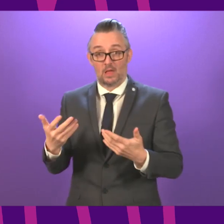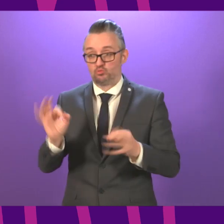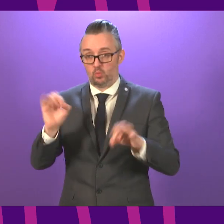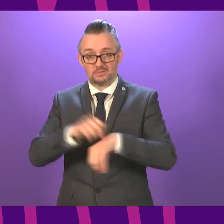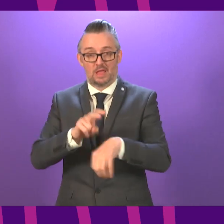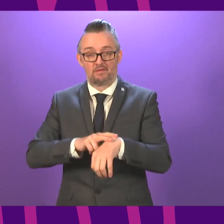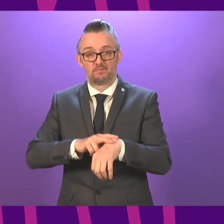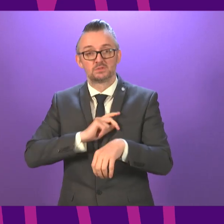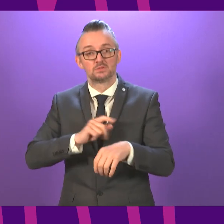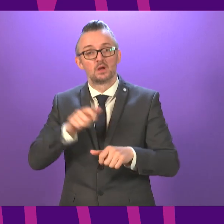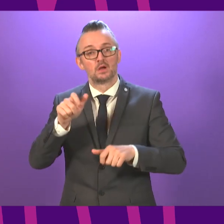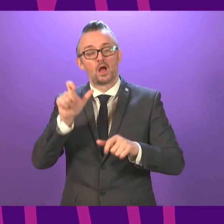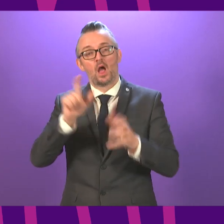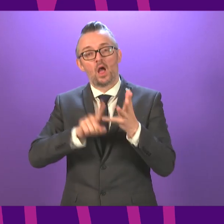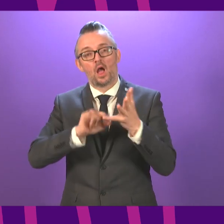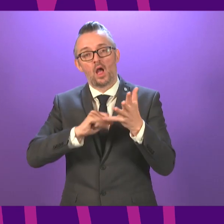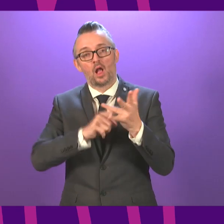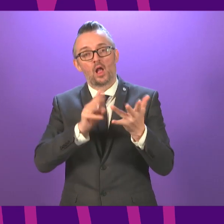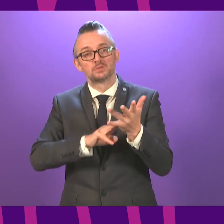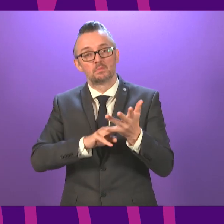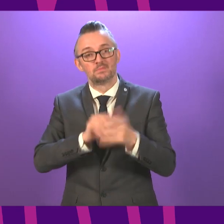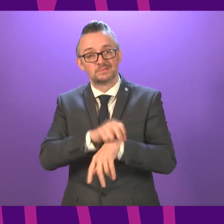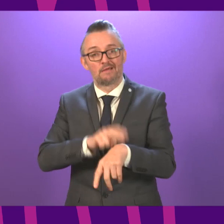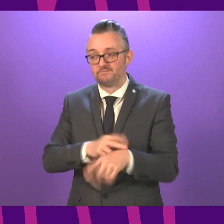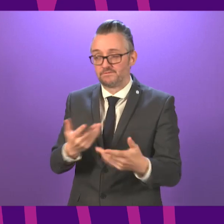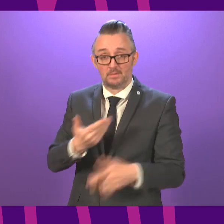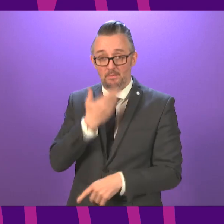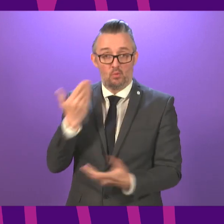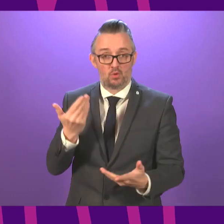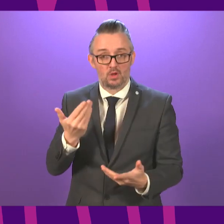The real problem will be that exporting will be much more difficult. If it is more difficult,